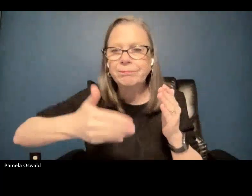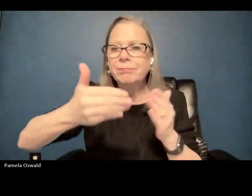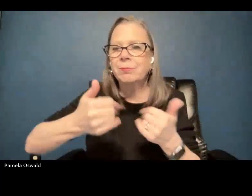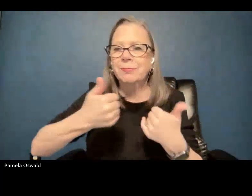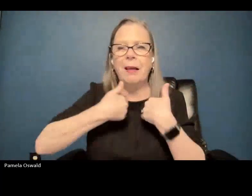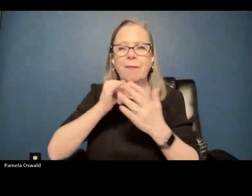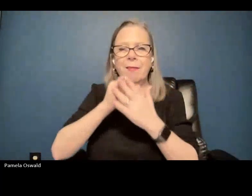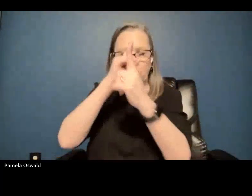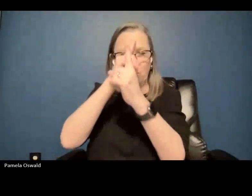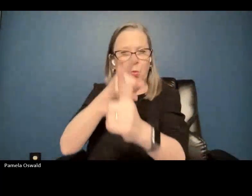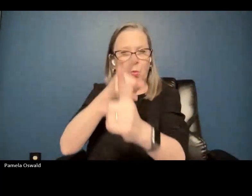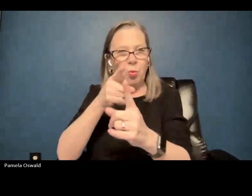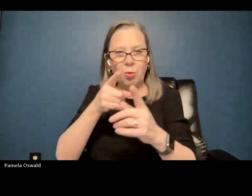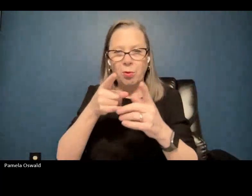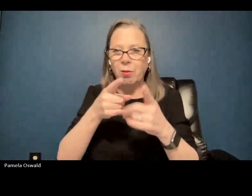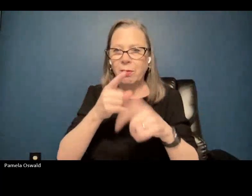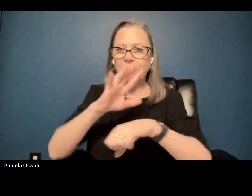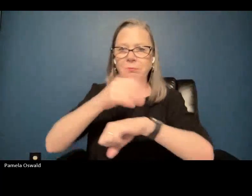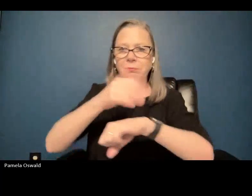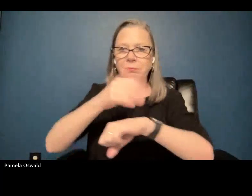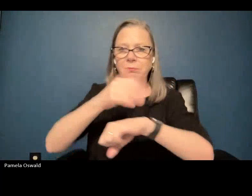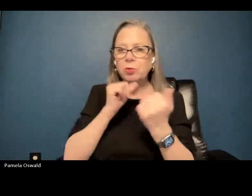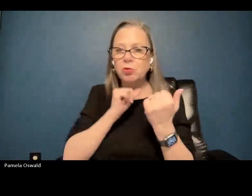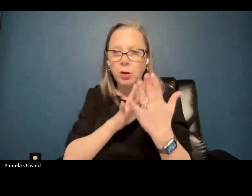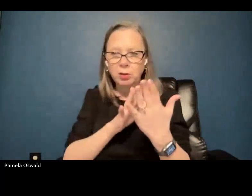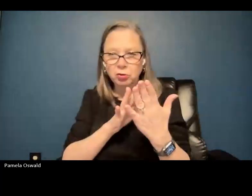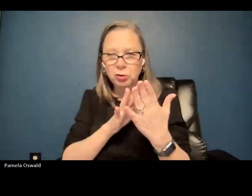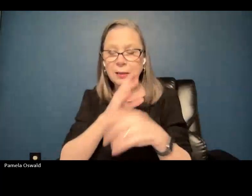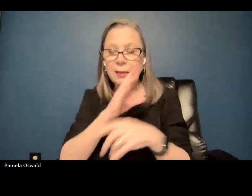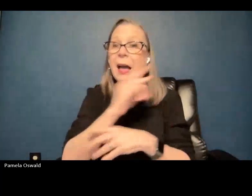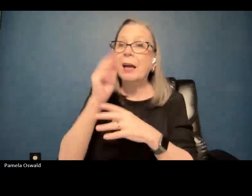creating this strategy and presenting it to our leadership.